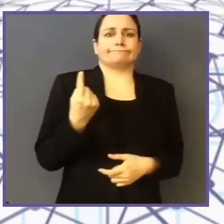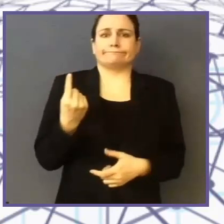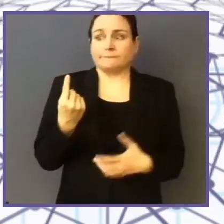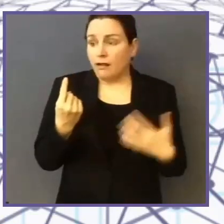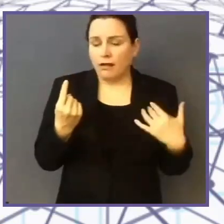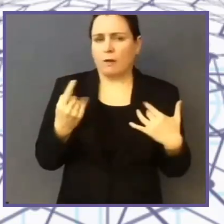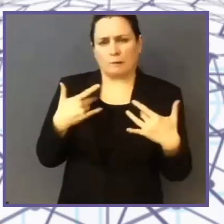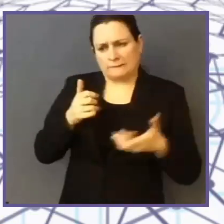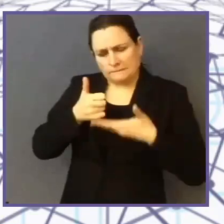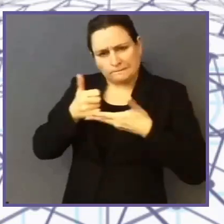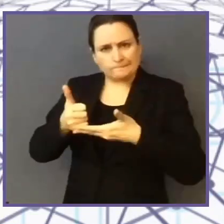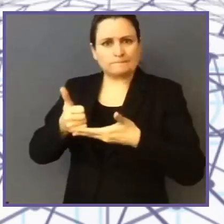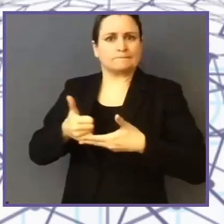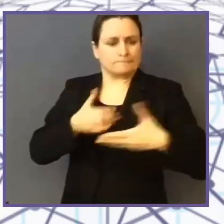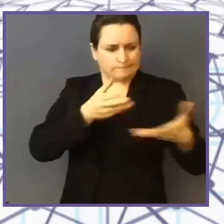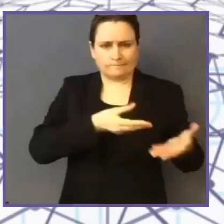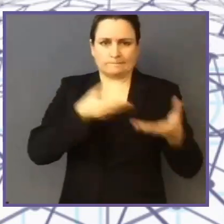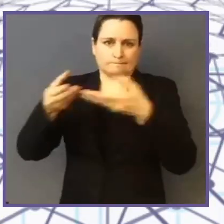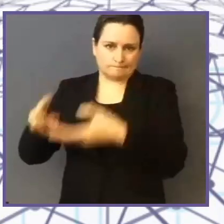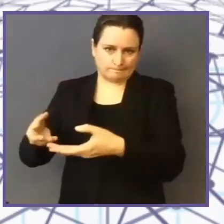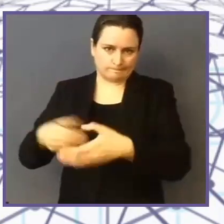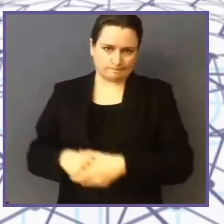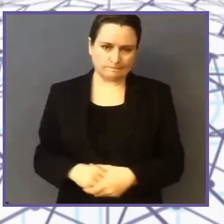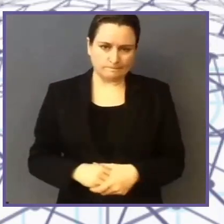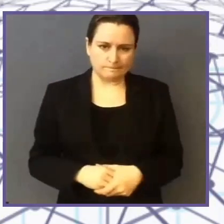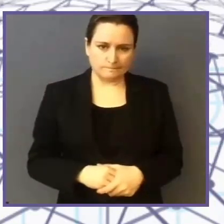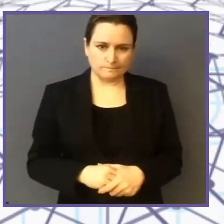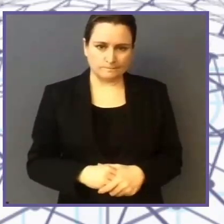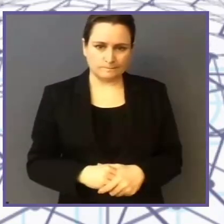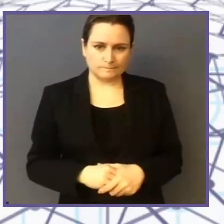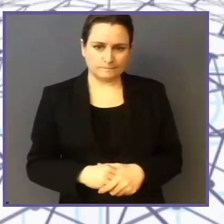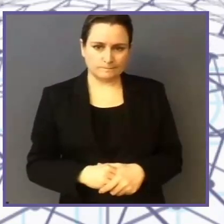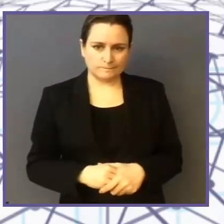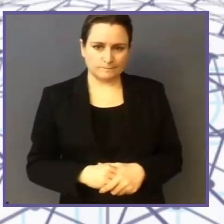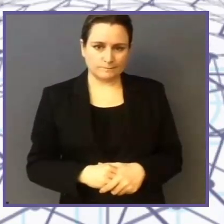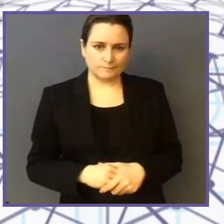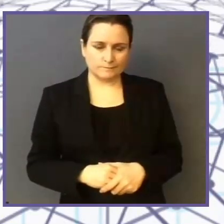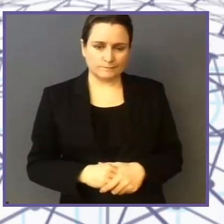outcomes, leading to the full and effective participation of obedience.